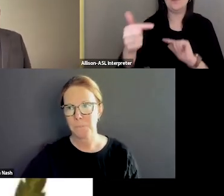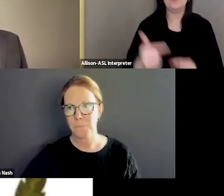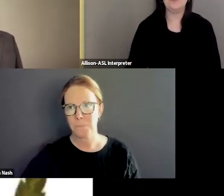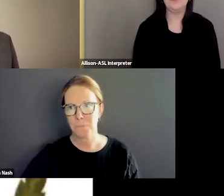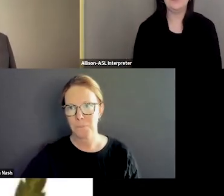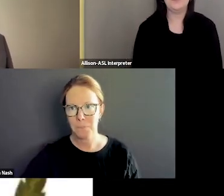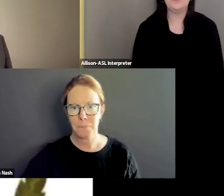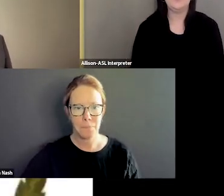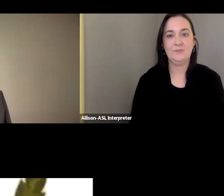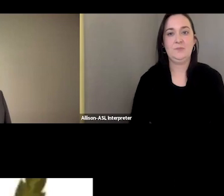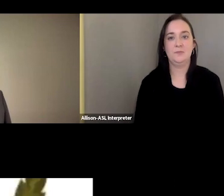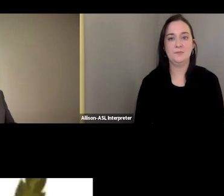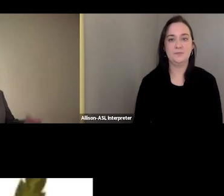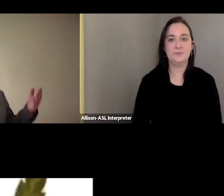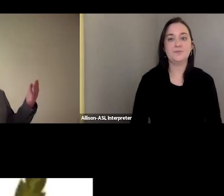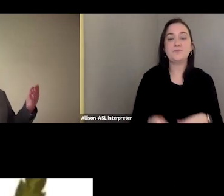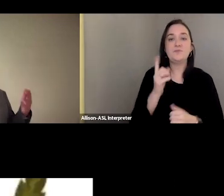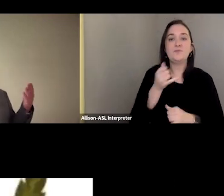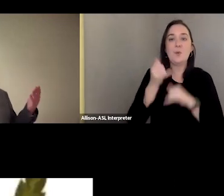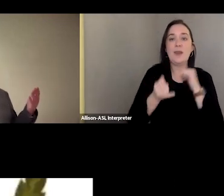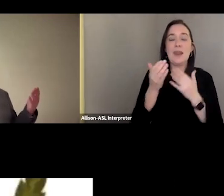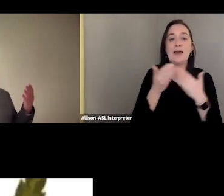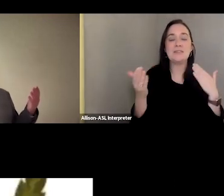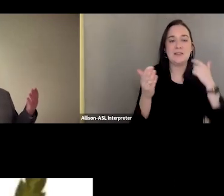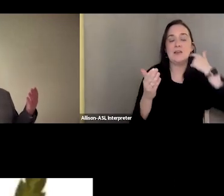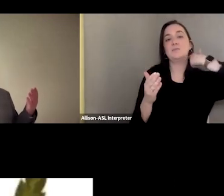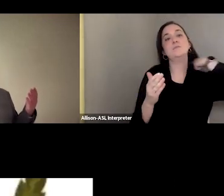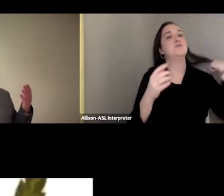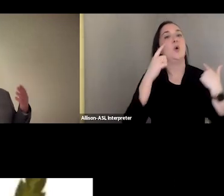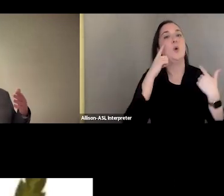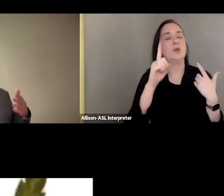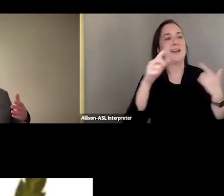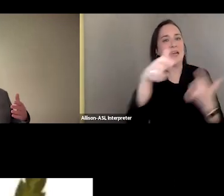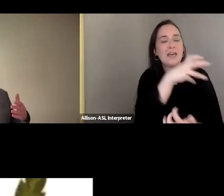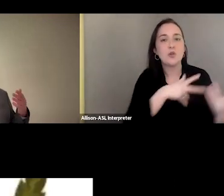And then one last thing, because again, we're looking at interactions and that's for young adults.